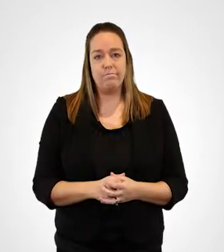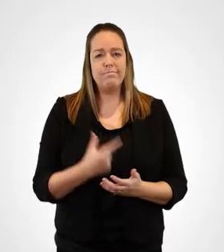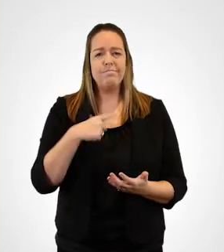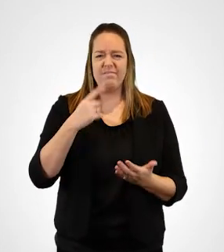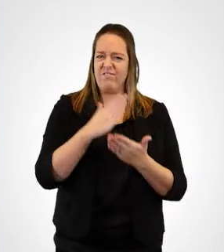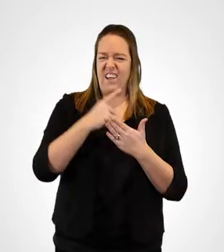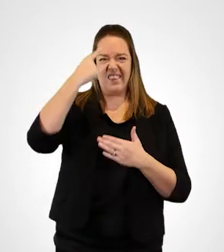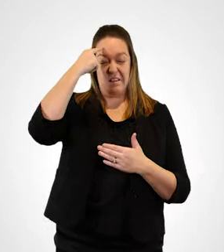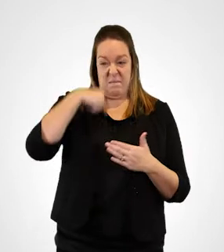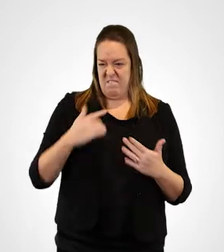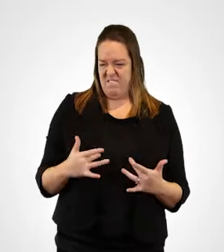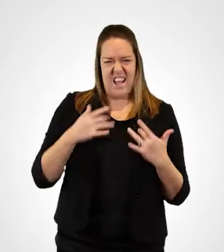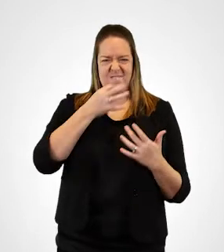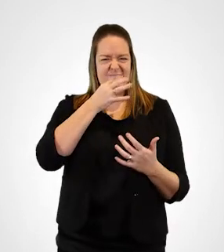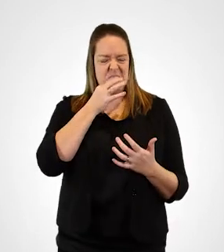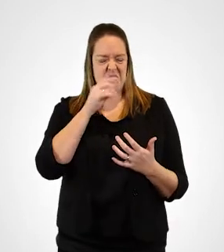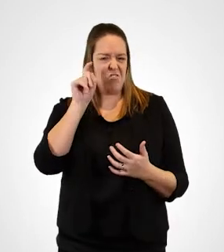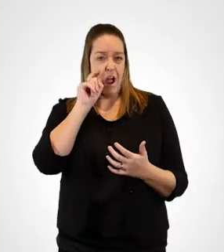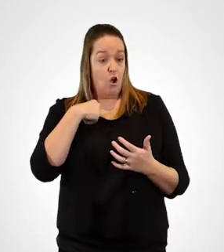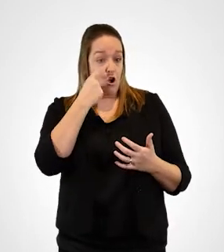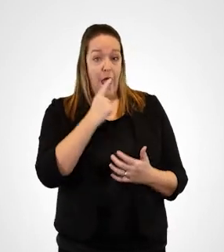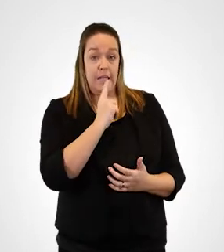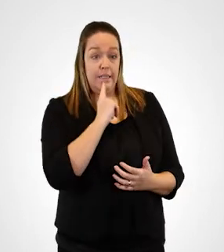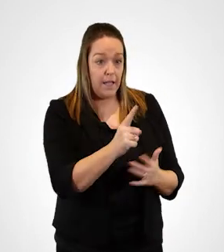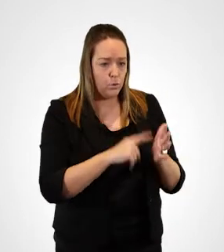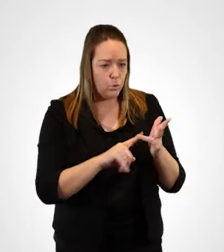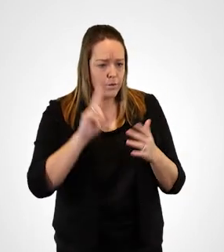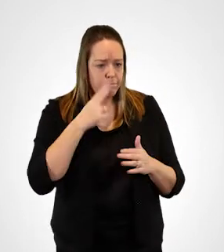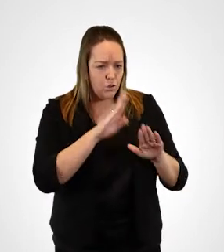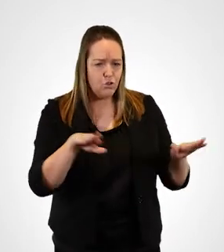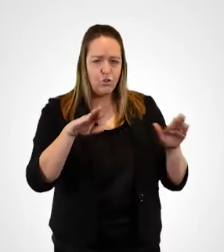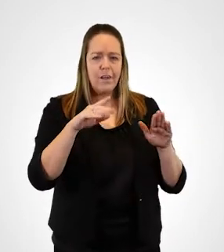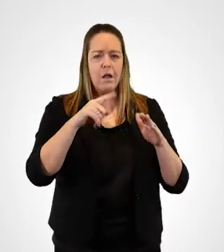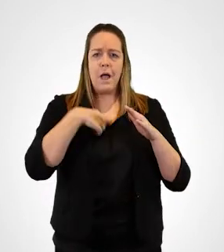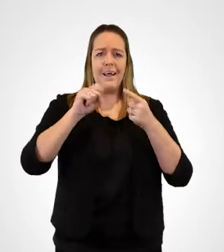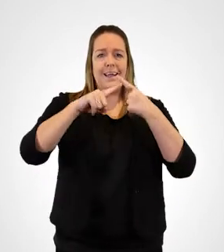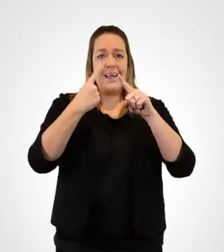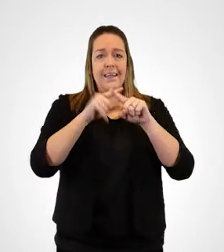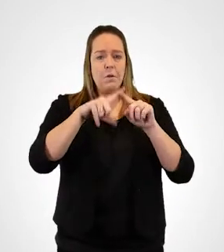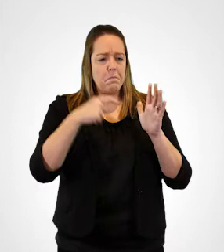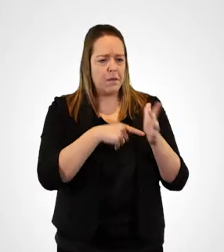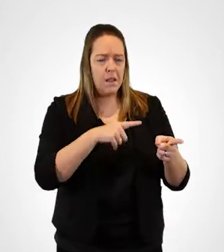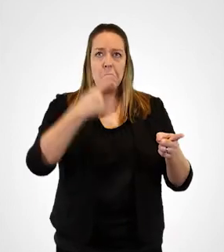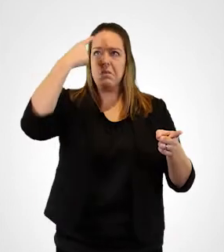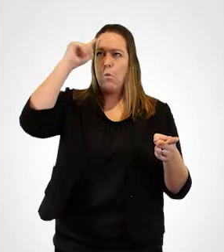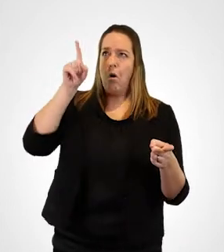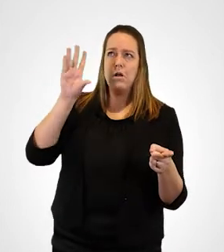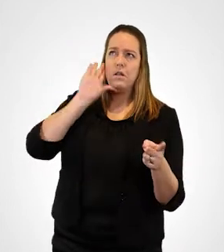it was rather strange to say something to a child who was deaf and then expect them to make judgments about the sounds in what you said